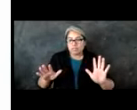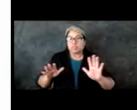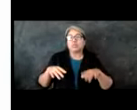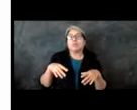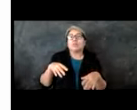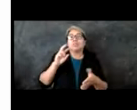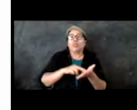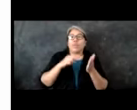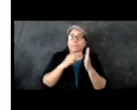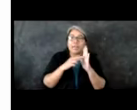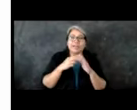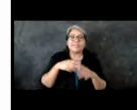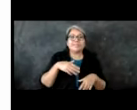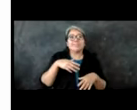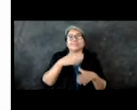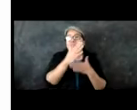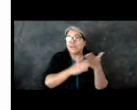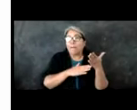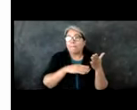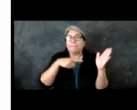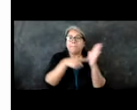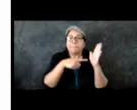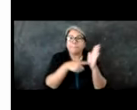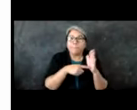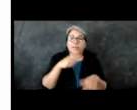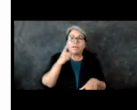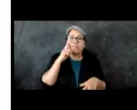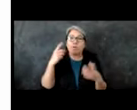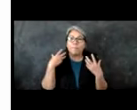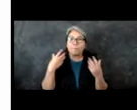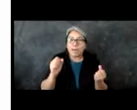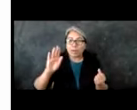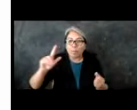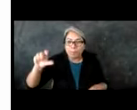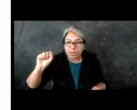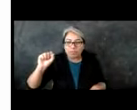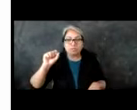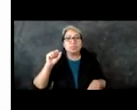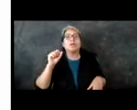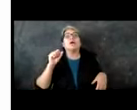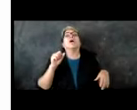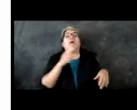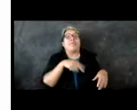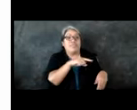to pay out of pocket what is called a share of cost. You